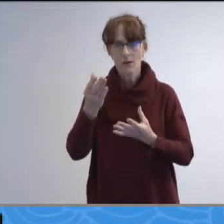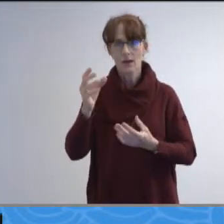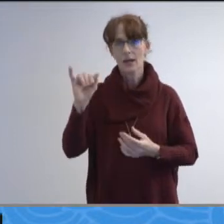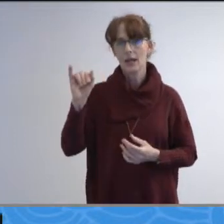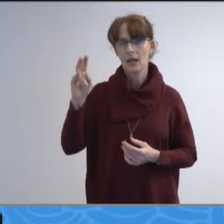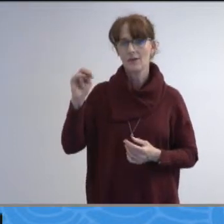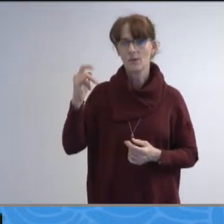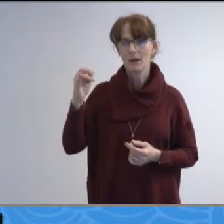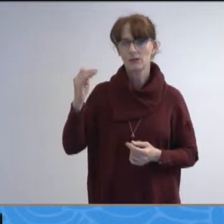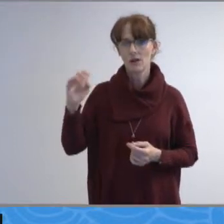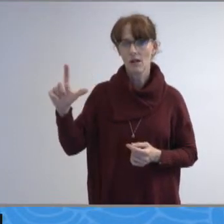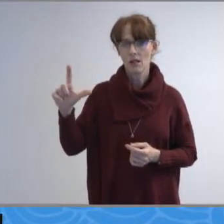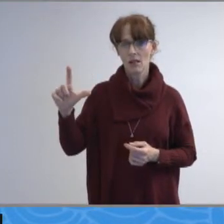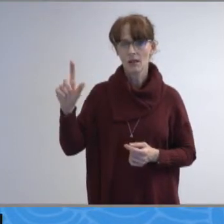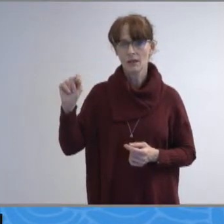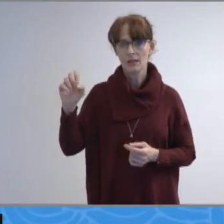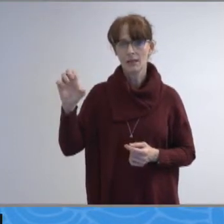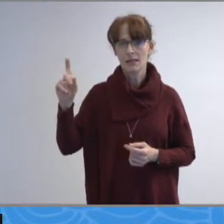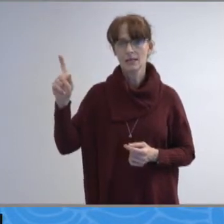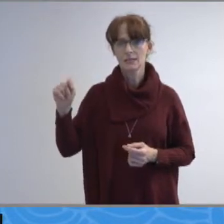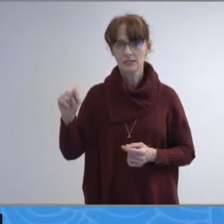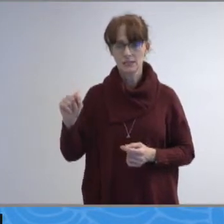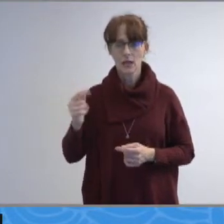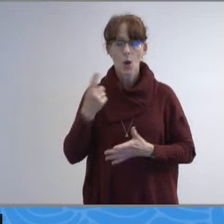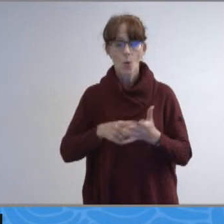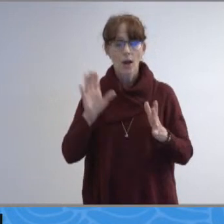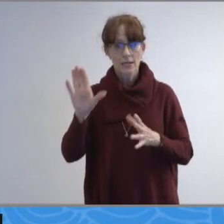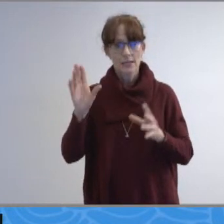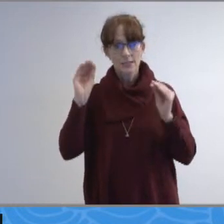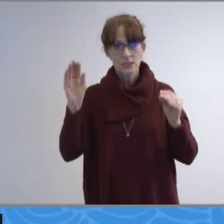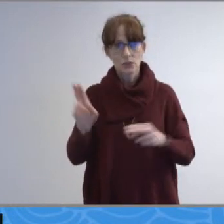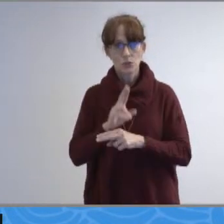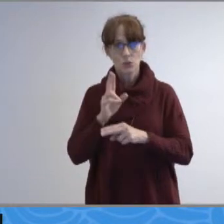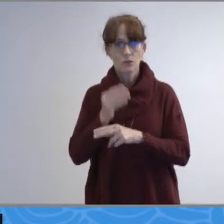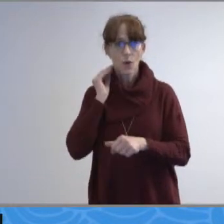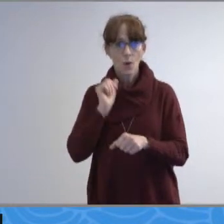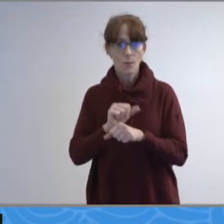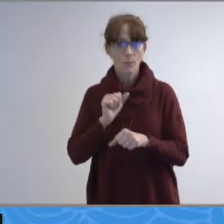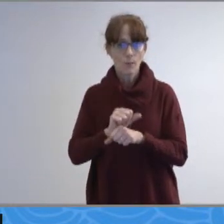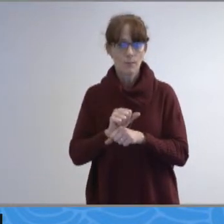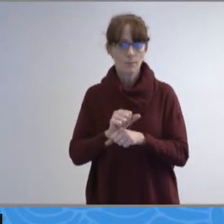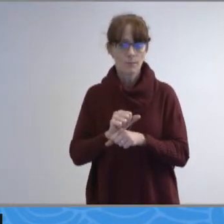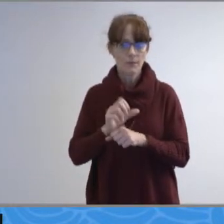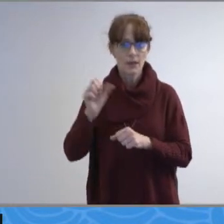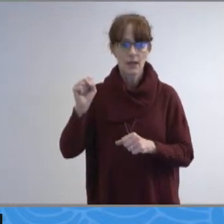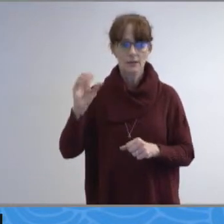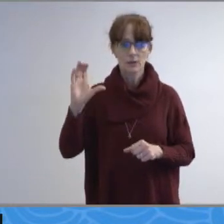And one of the resources that his teacher uses with homework is the Scholastic News.